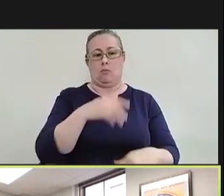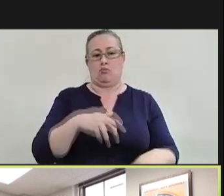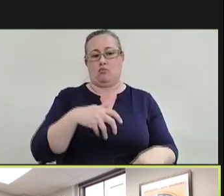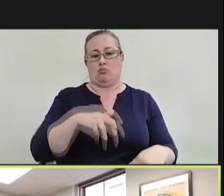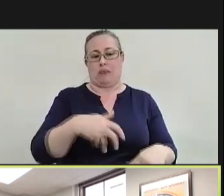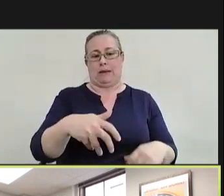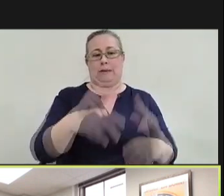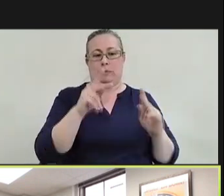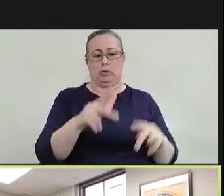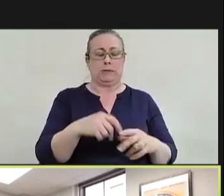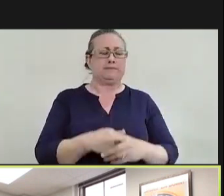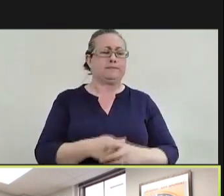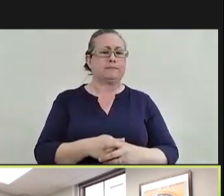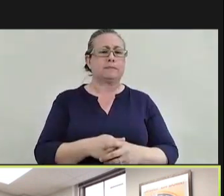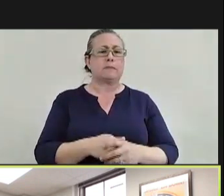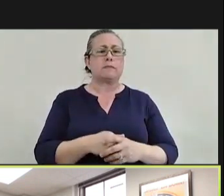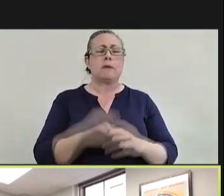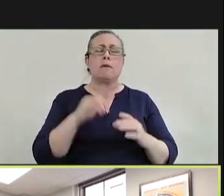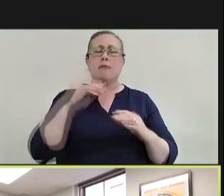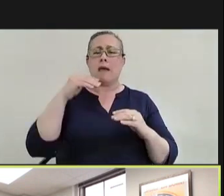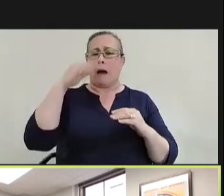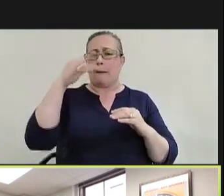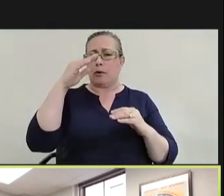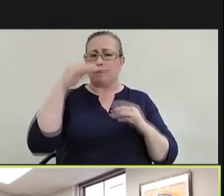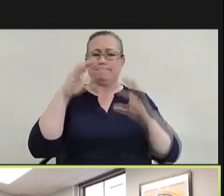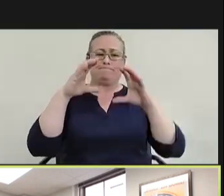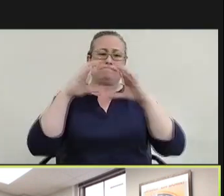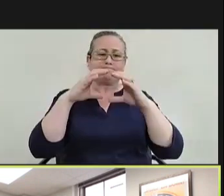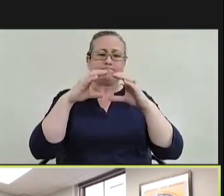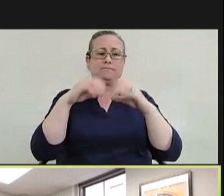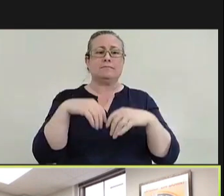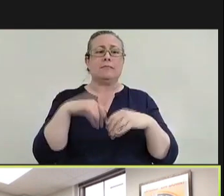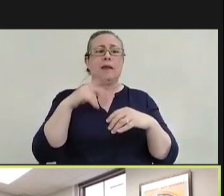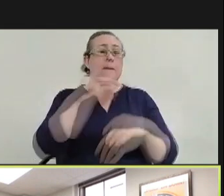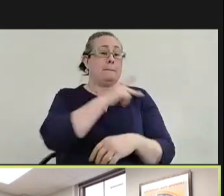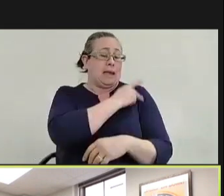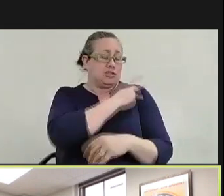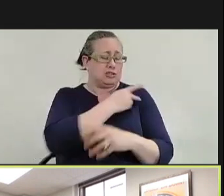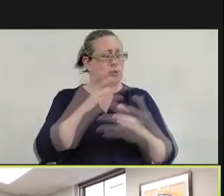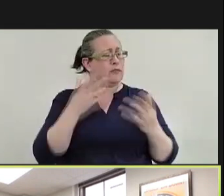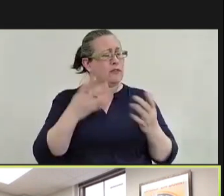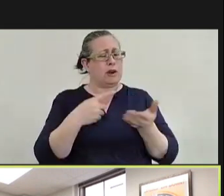And that upper part is patients. We mentioned a lot of this already. We talked about vaccine